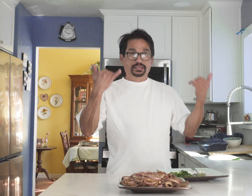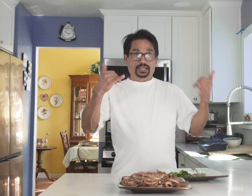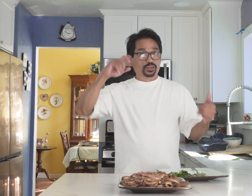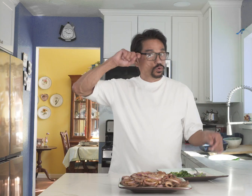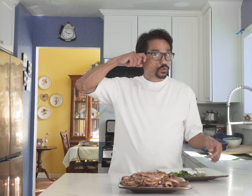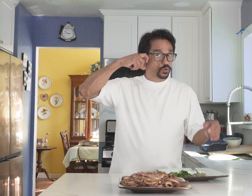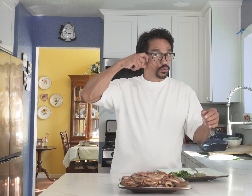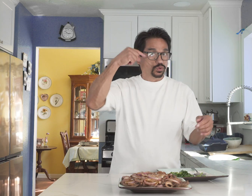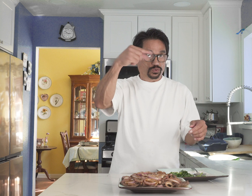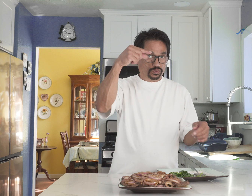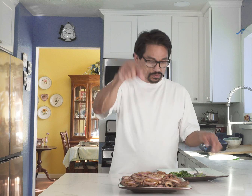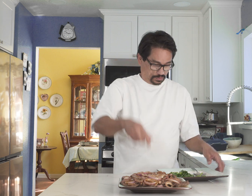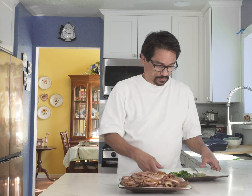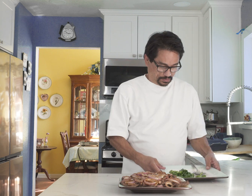Now add green onions